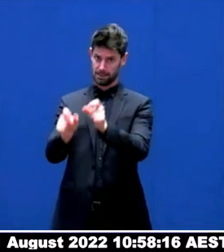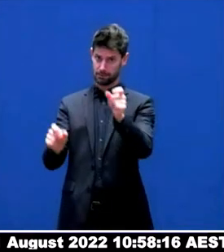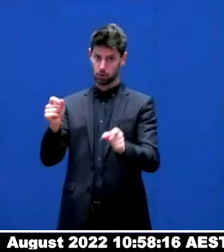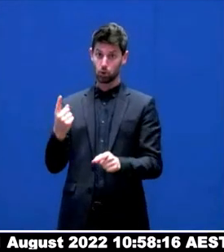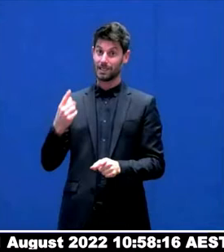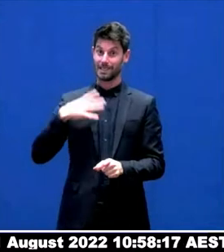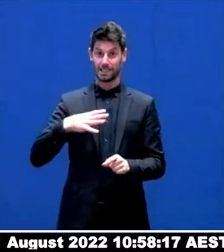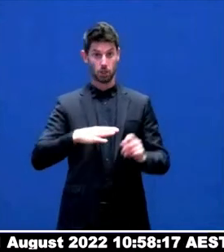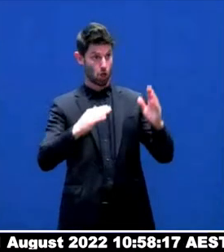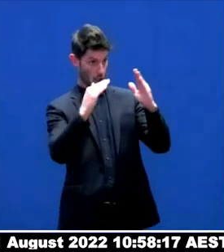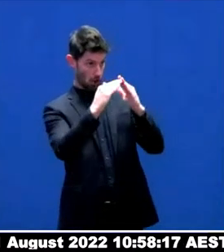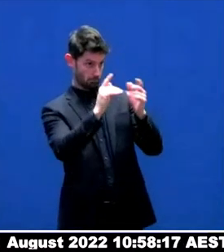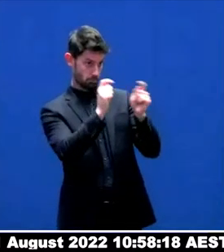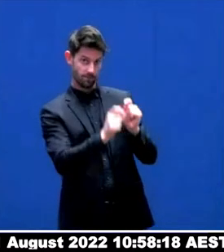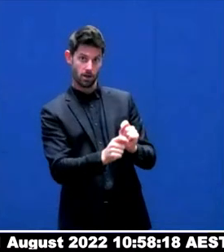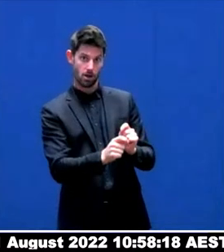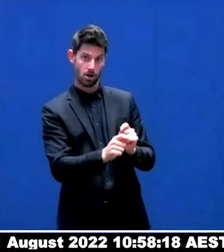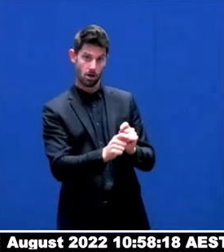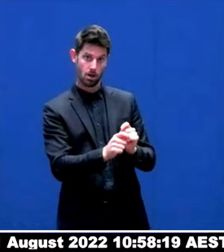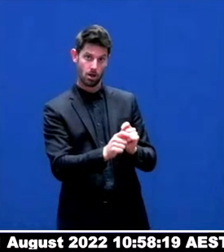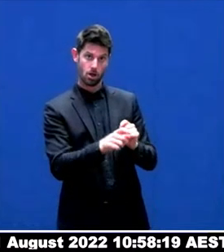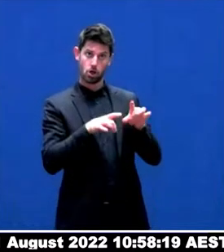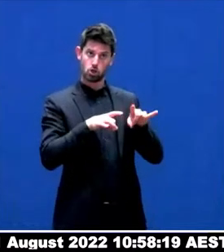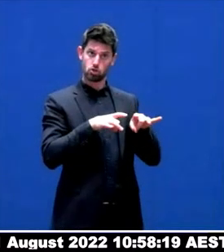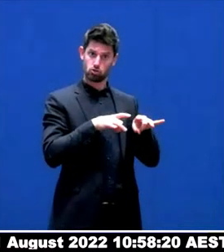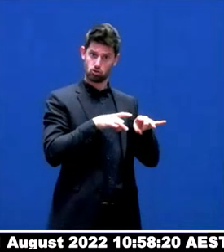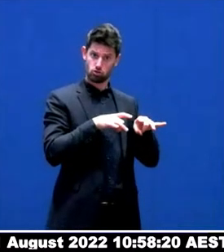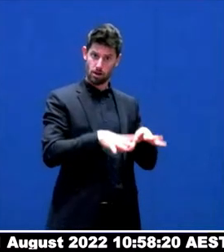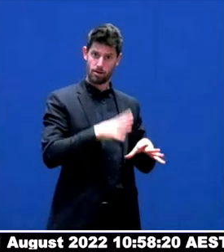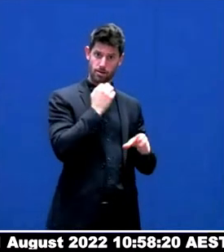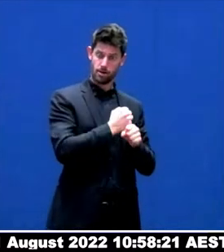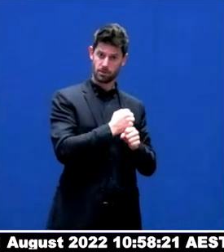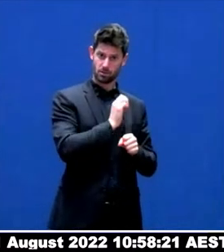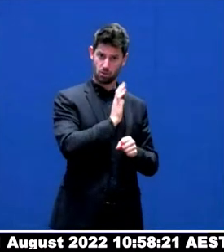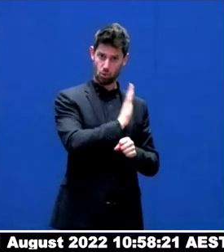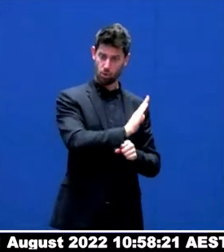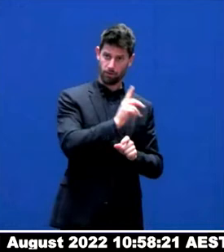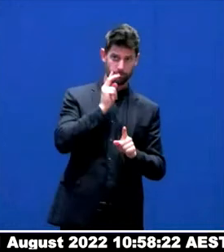their homes, is it the Commonwealth's understanding that it is the Commonwealth's